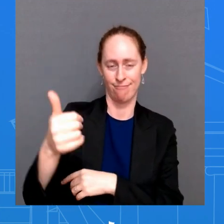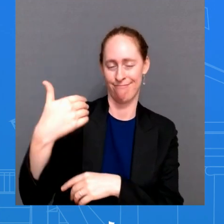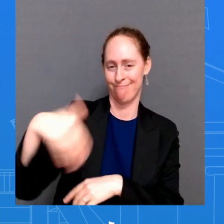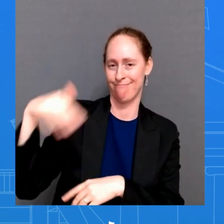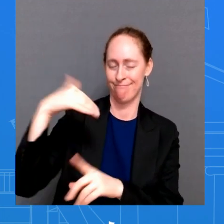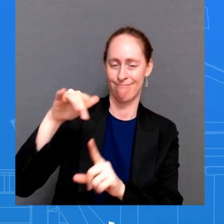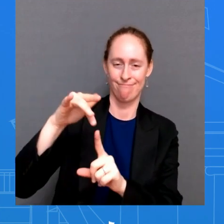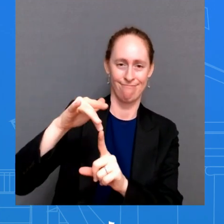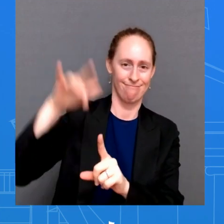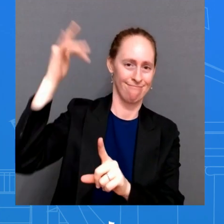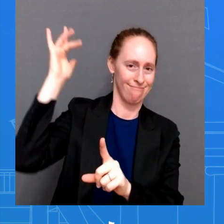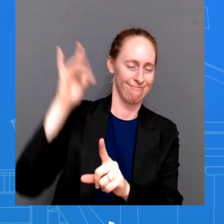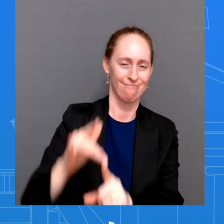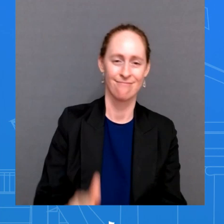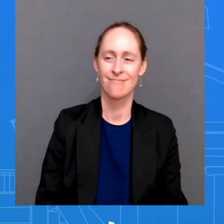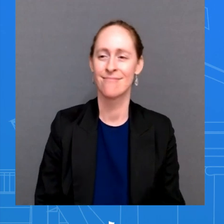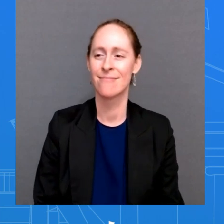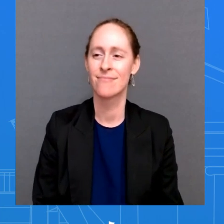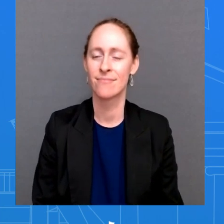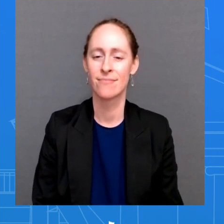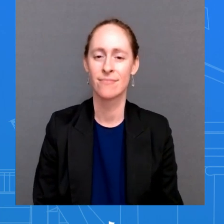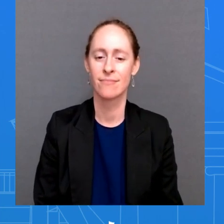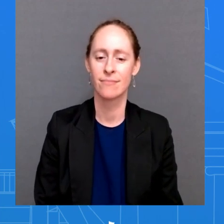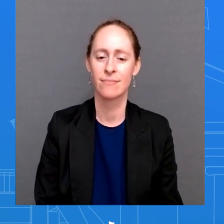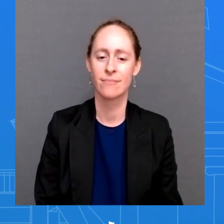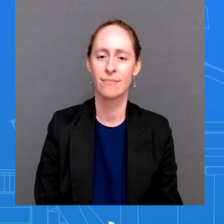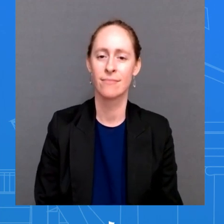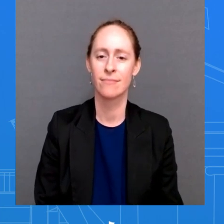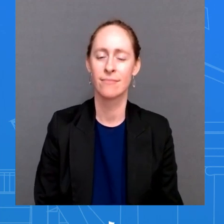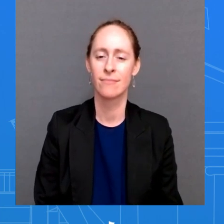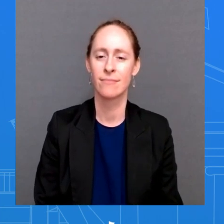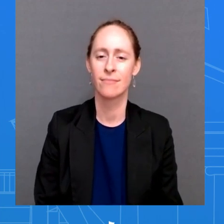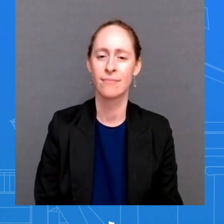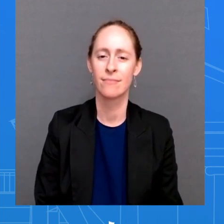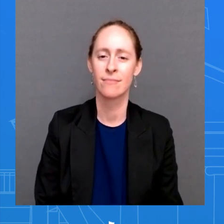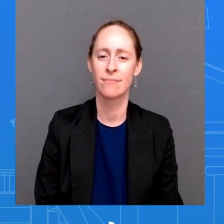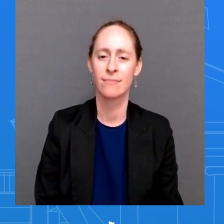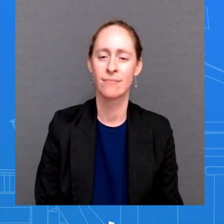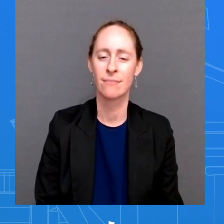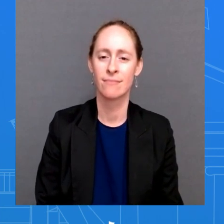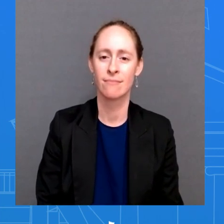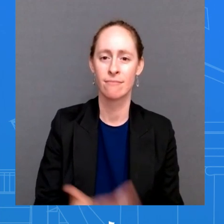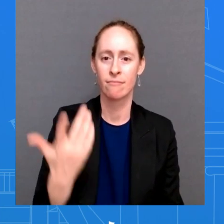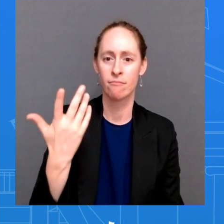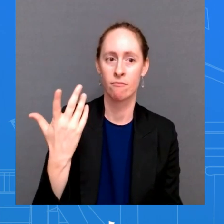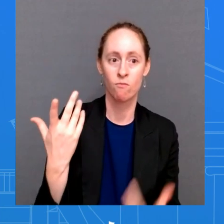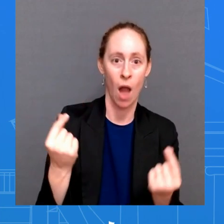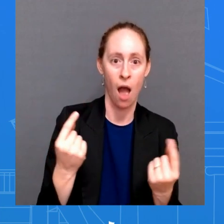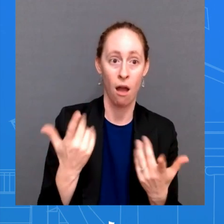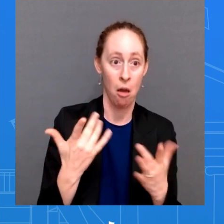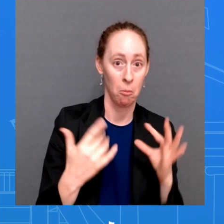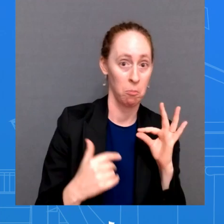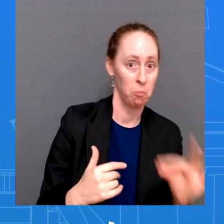What we are saying is that we cannot dictate and we will not dictate where members of Congress go. Members of Congress -- wait, let me --